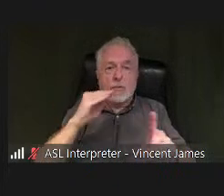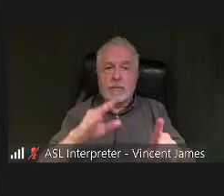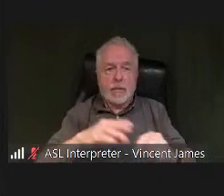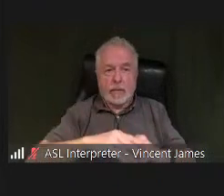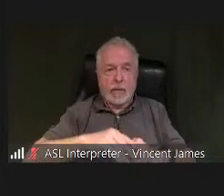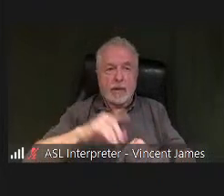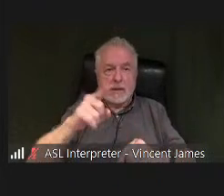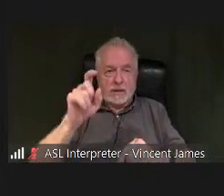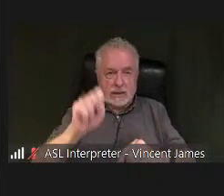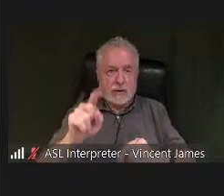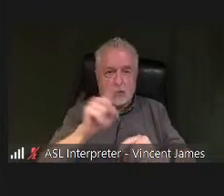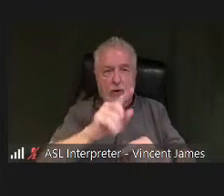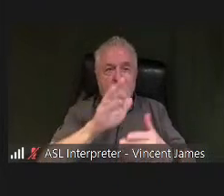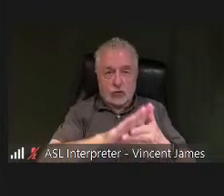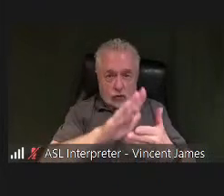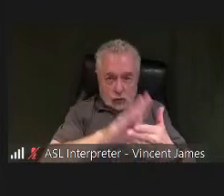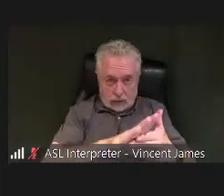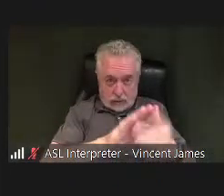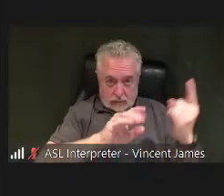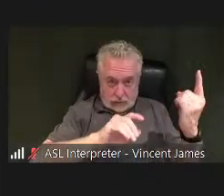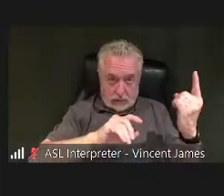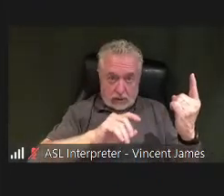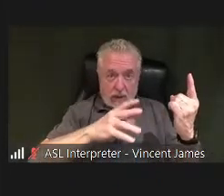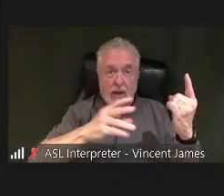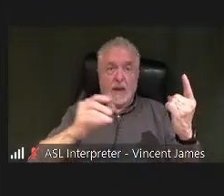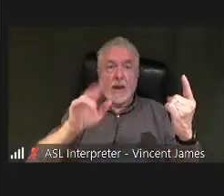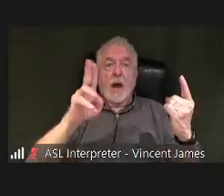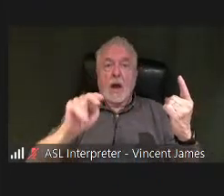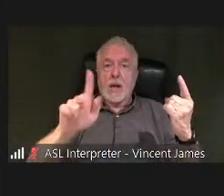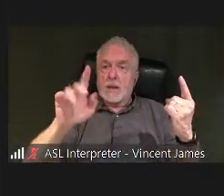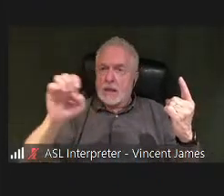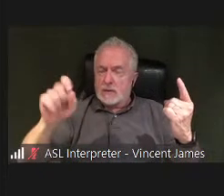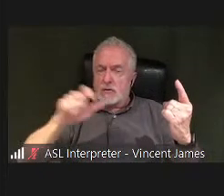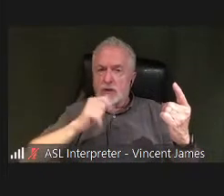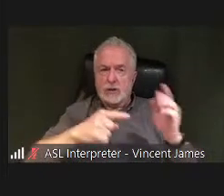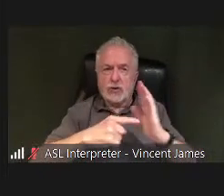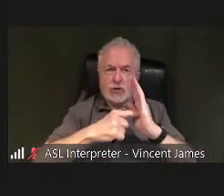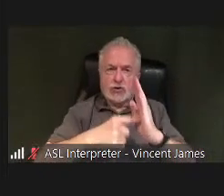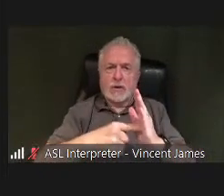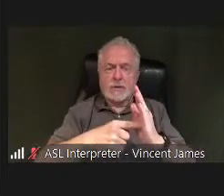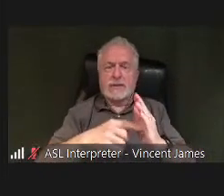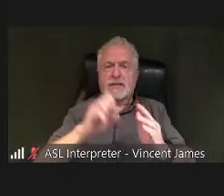They can go to school unless they don't show any symptoms,